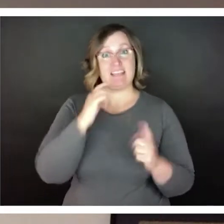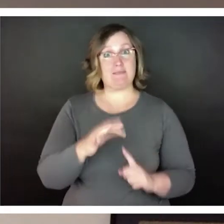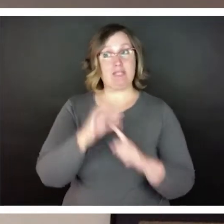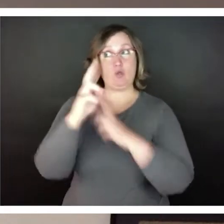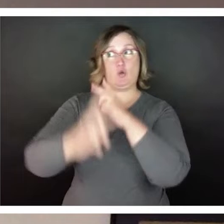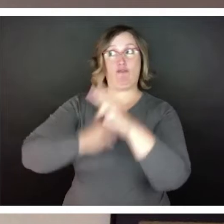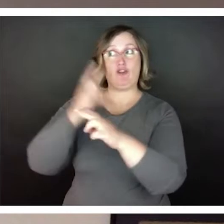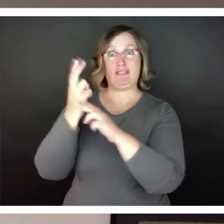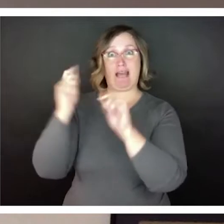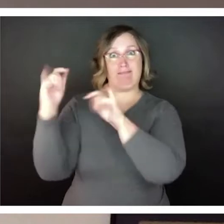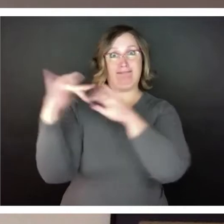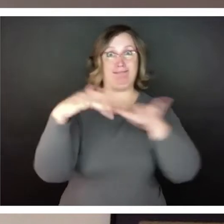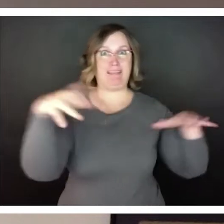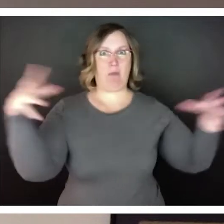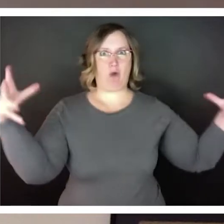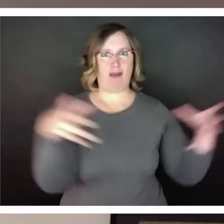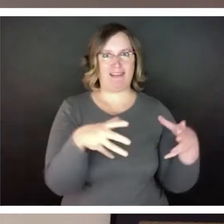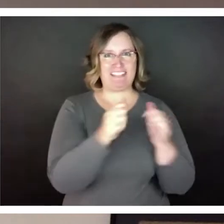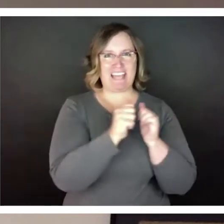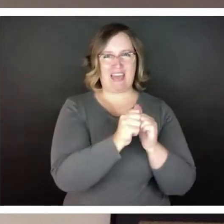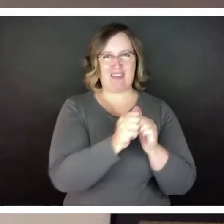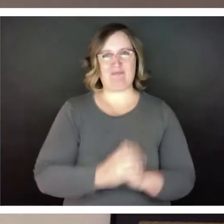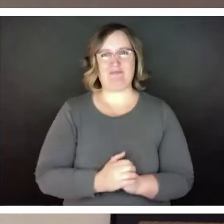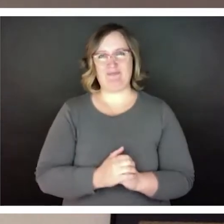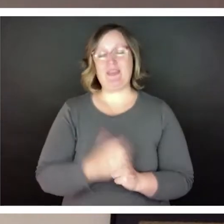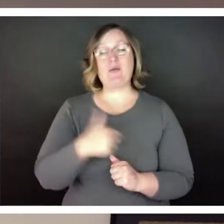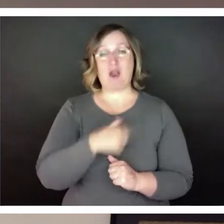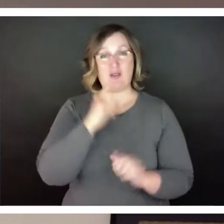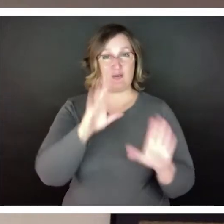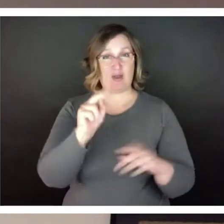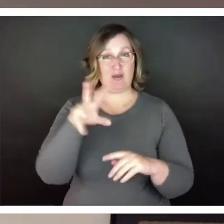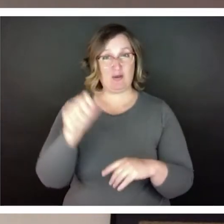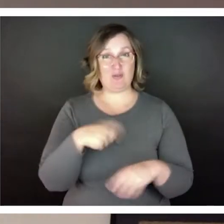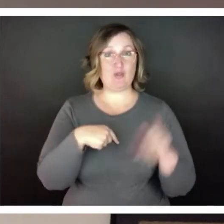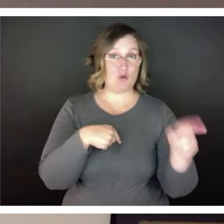We are the great good news. This group, you and I, are the ones building